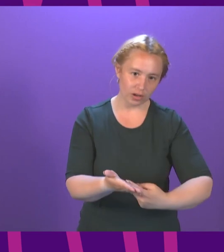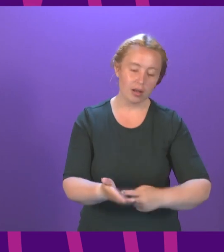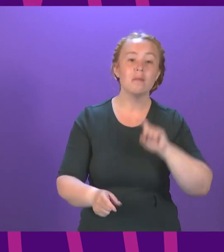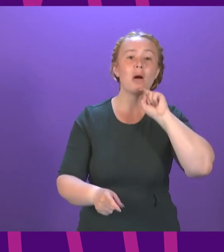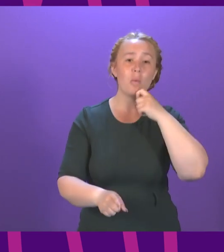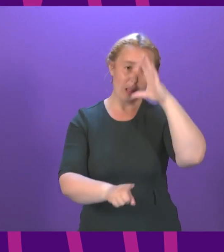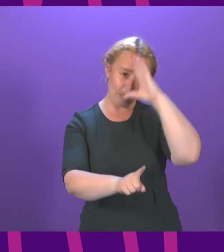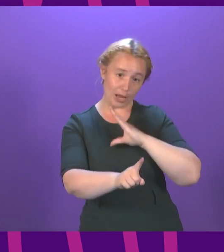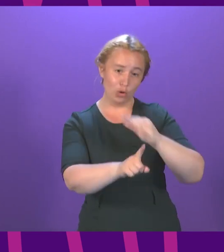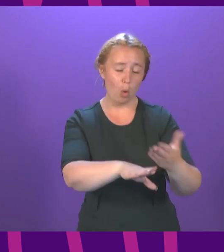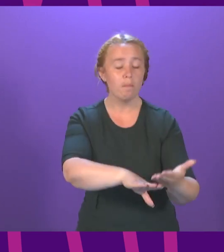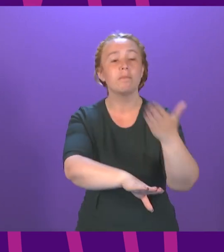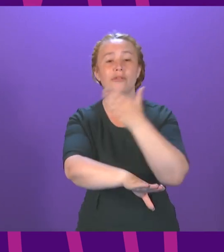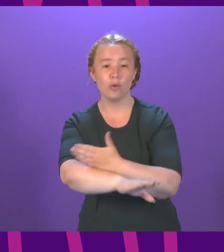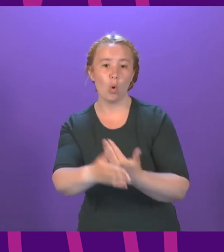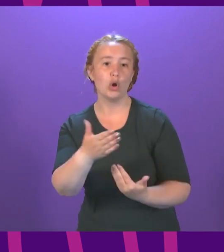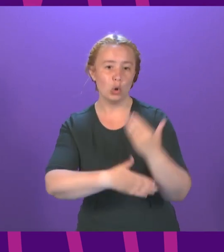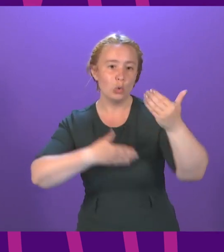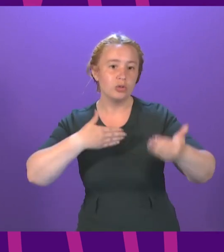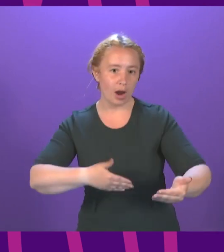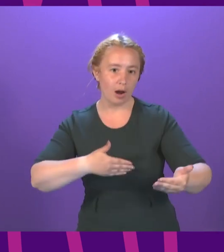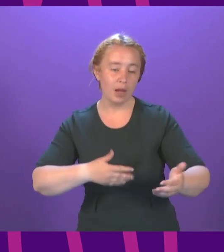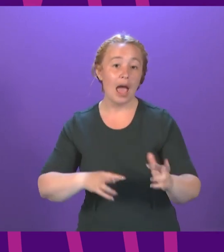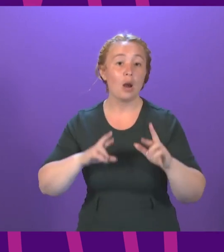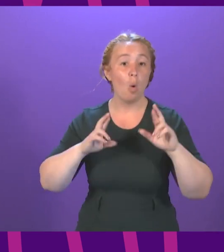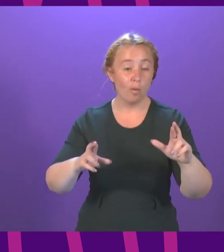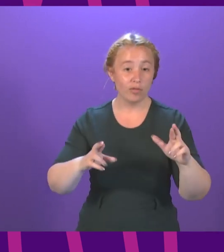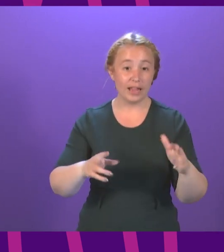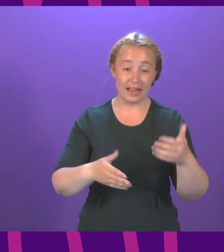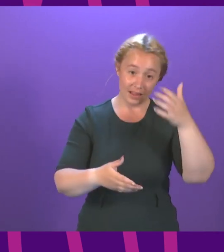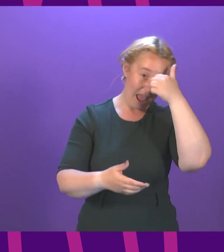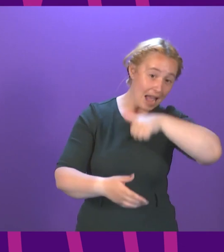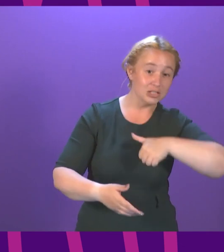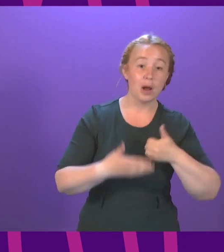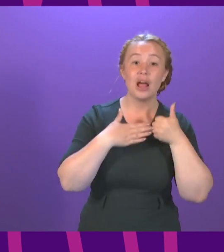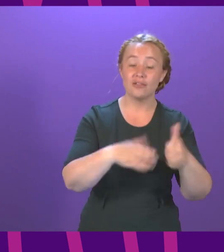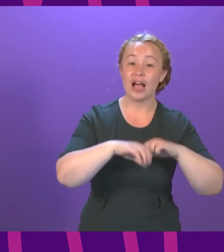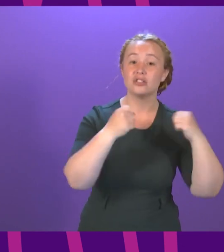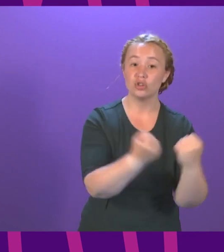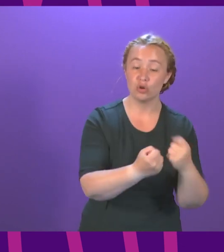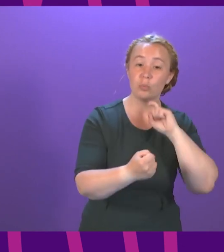and I hope to have advice from the education expert advisory group soon.